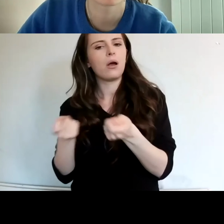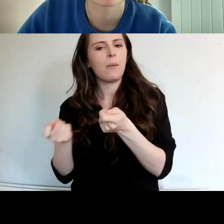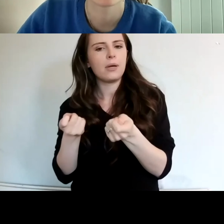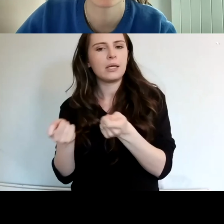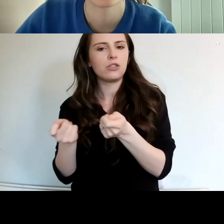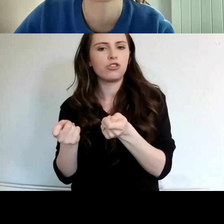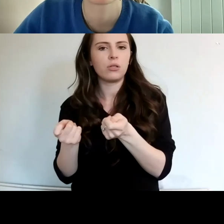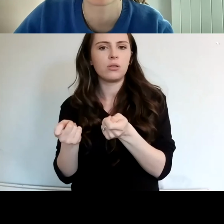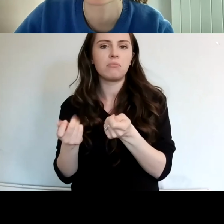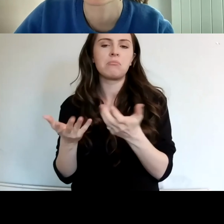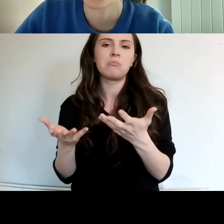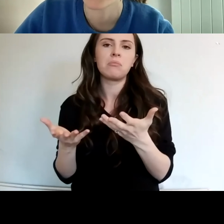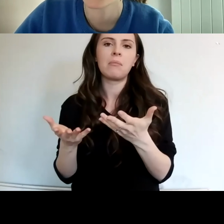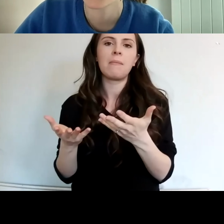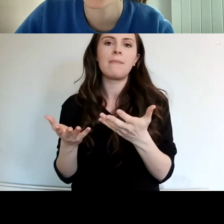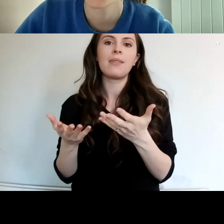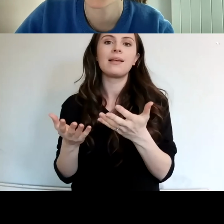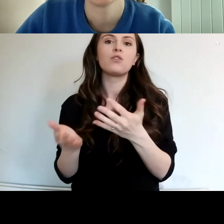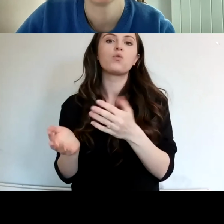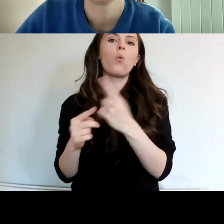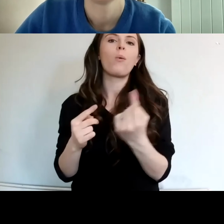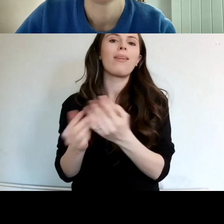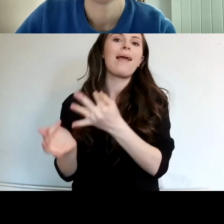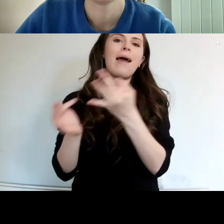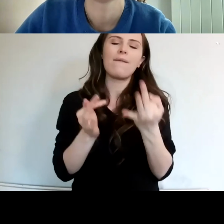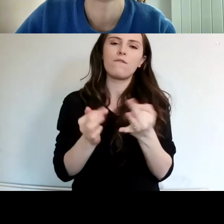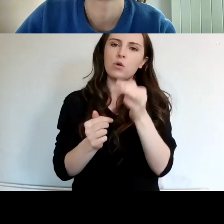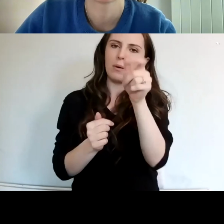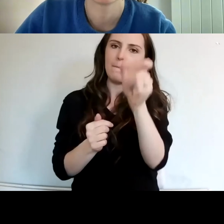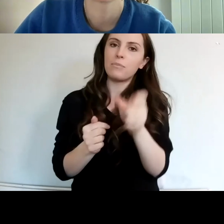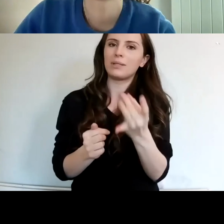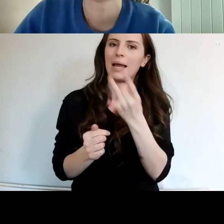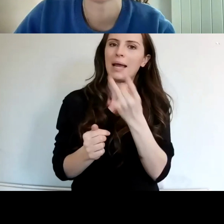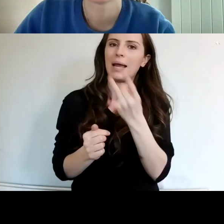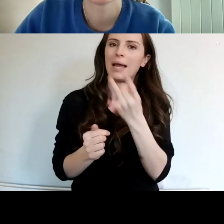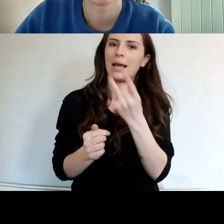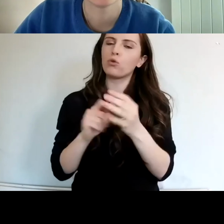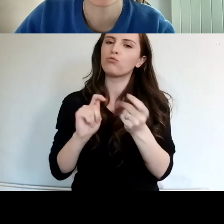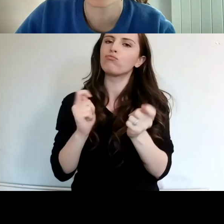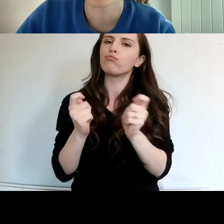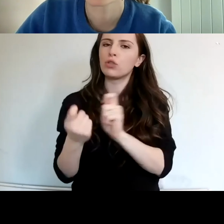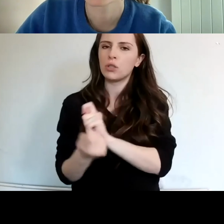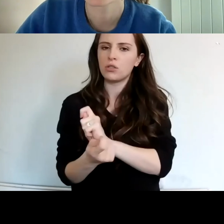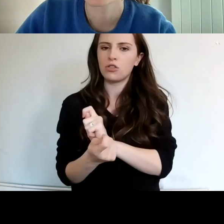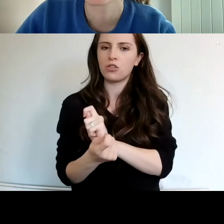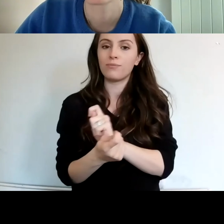only after a person requests it. And accessibility is unconditional,